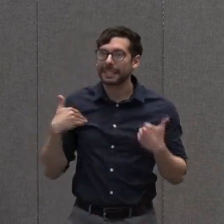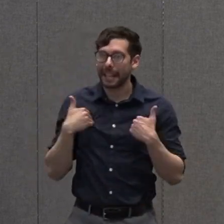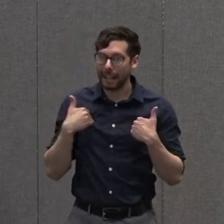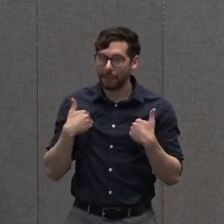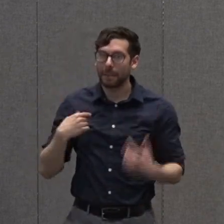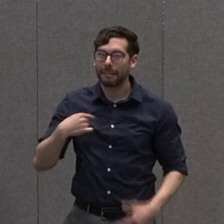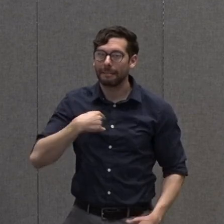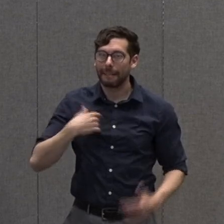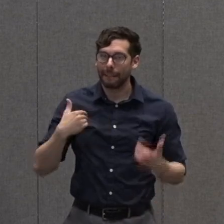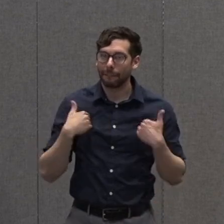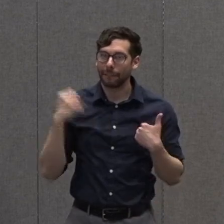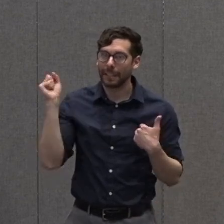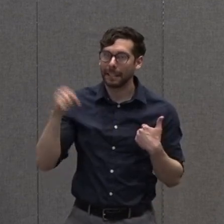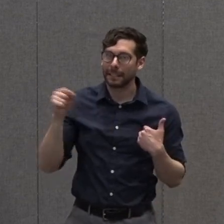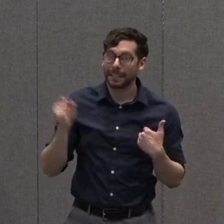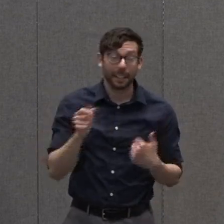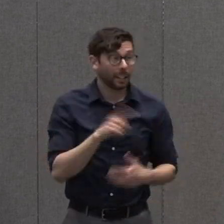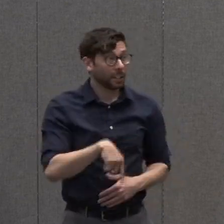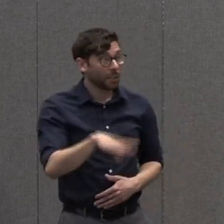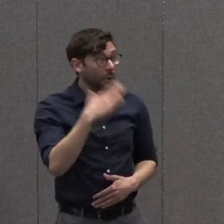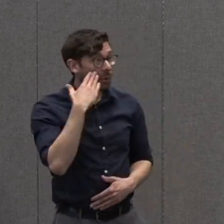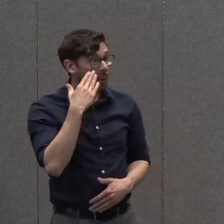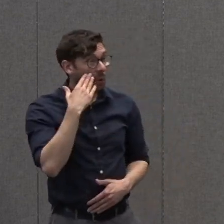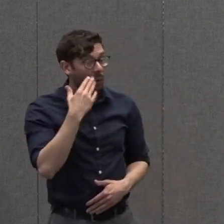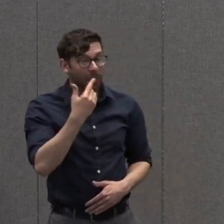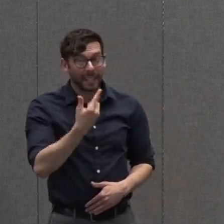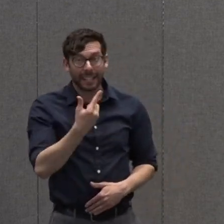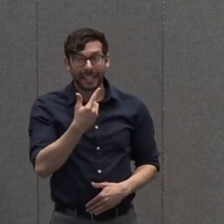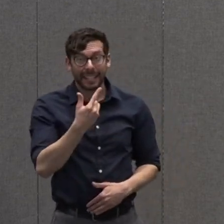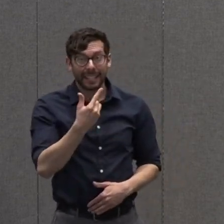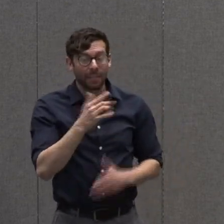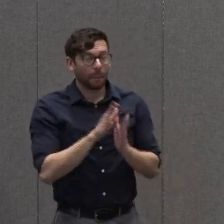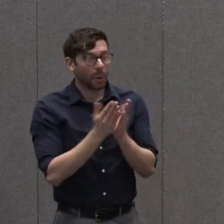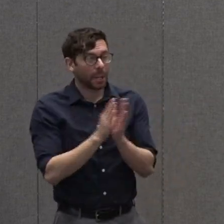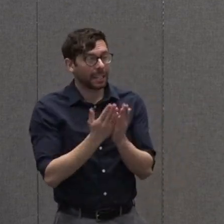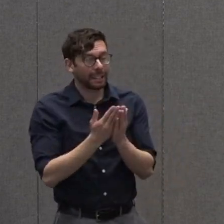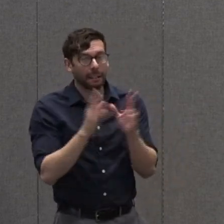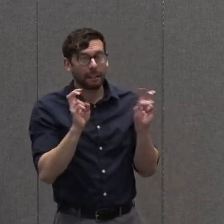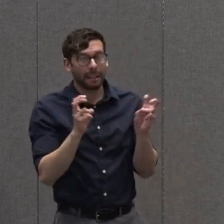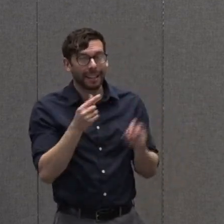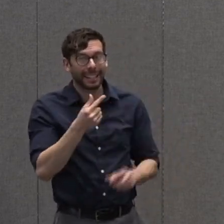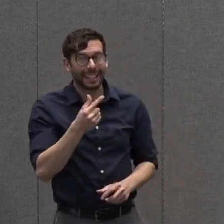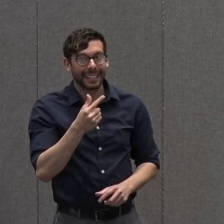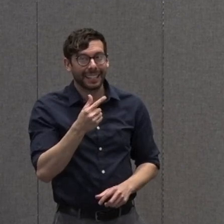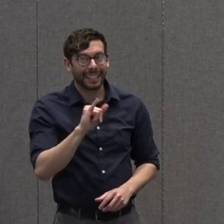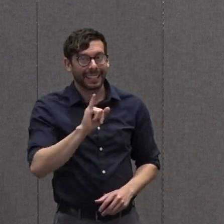And if you've ever read the book, "Gila Monsters Meet You At The Airport," which is a wonderful, wonderful children's story